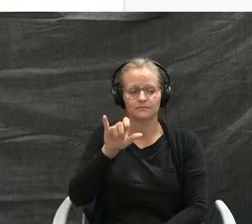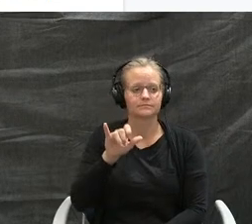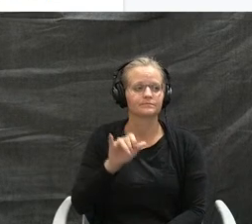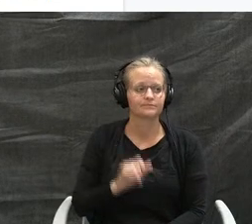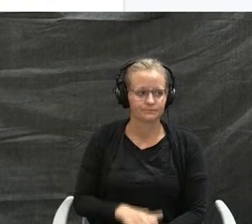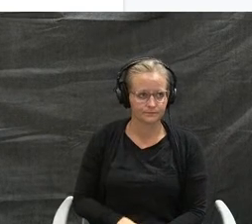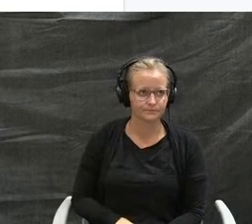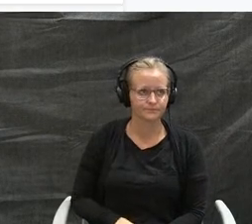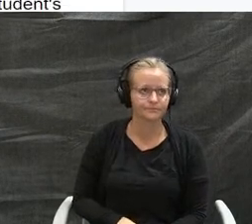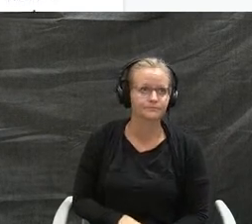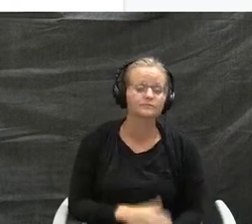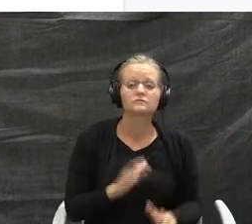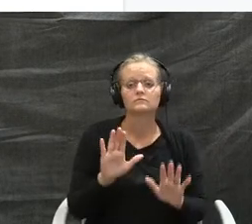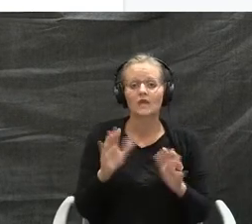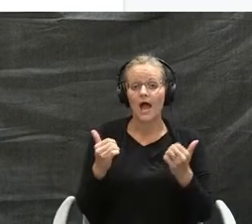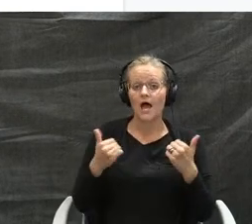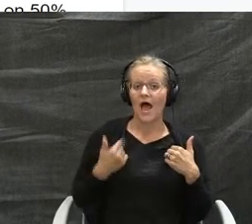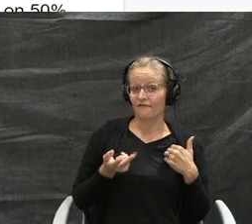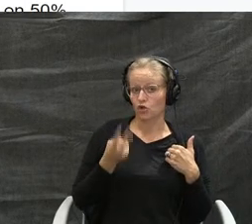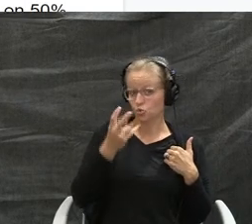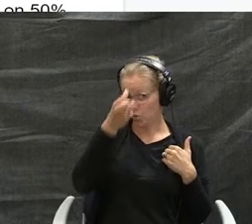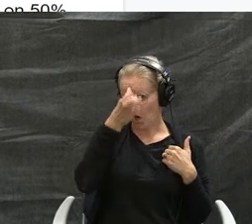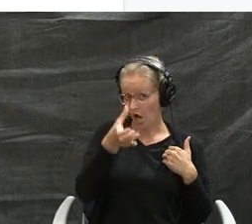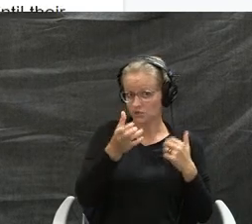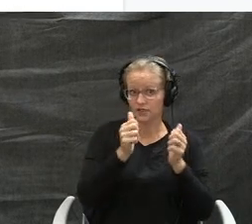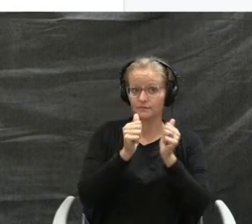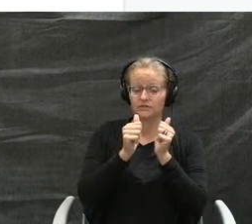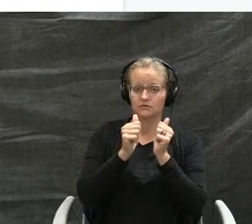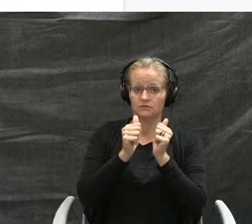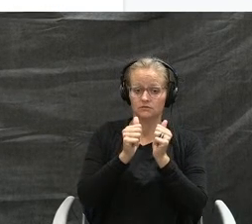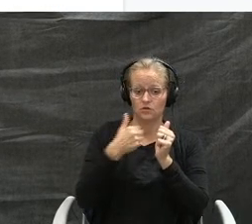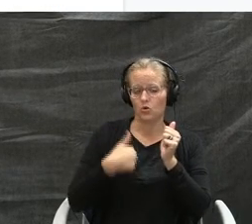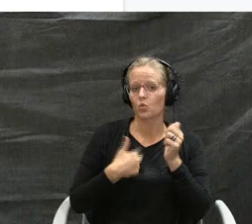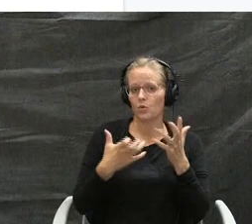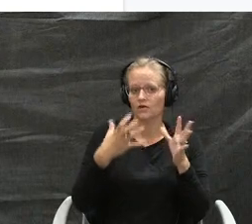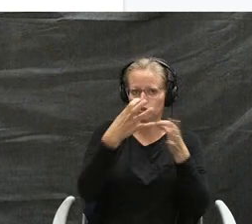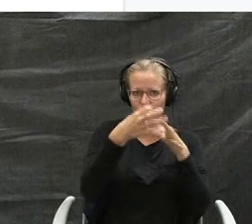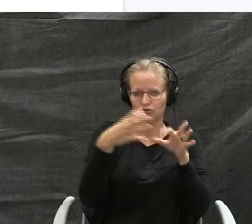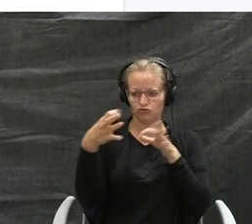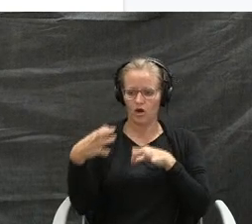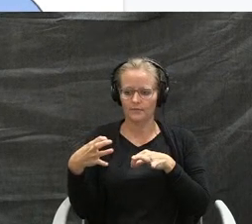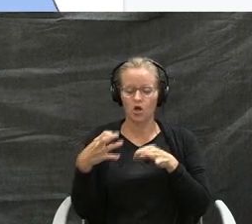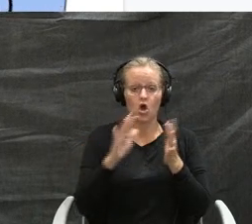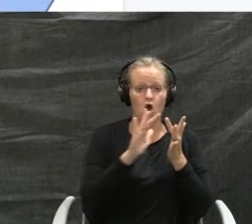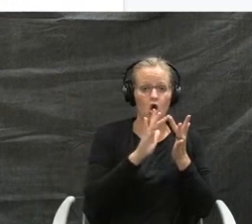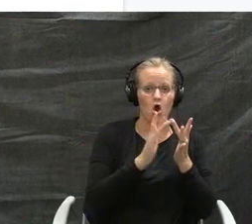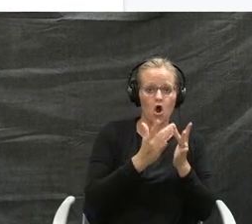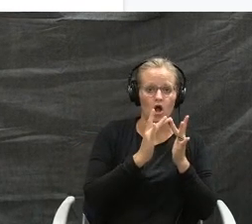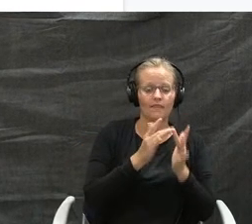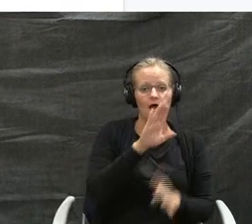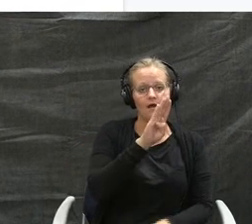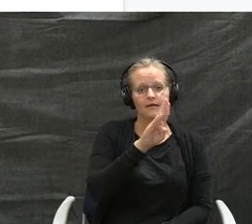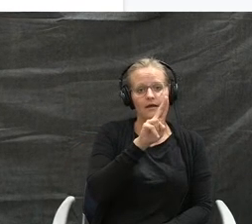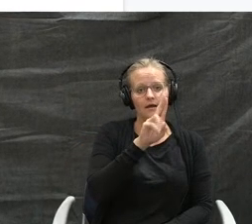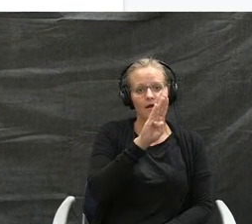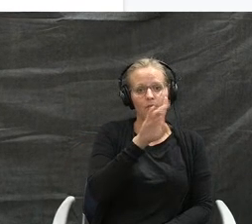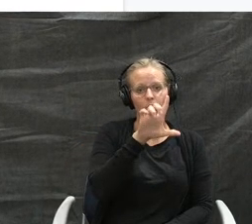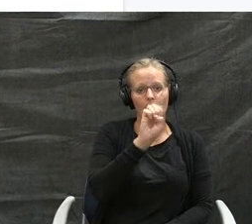two concepts that we set out to describe an online bubble group for Monday. Tuesday combined with an in person bubble group